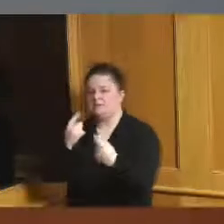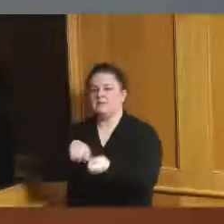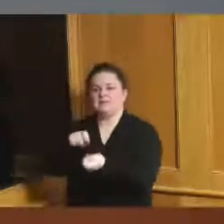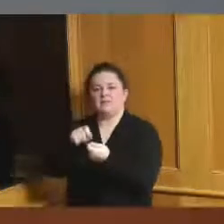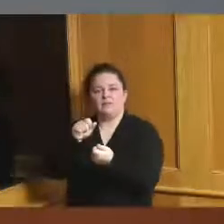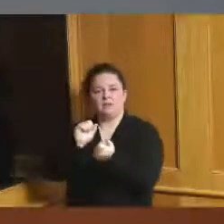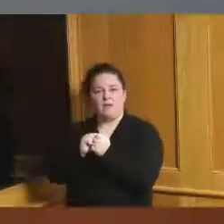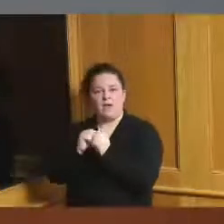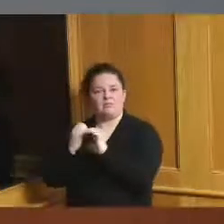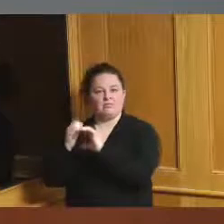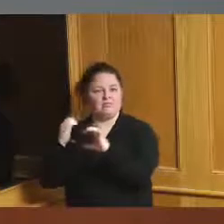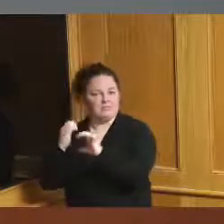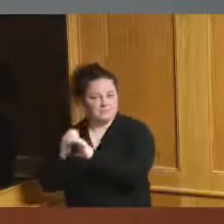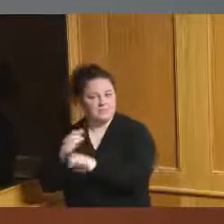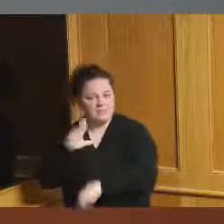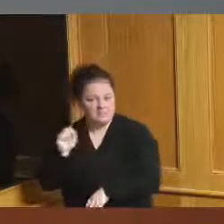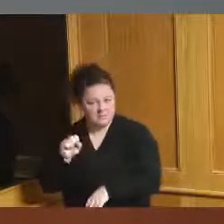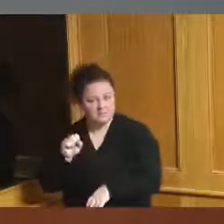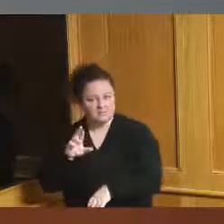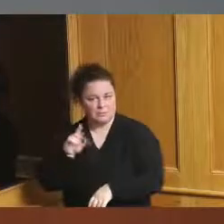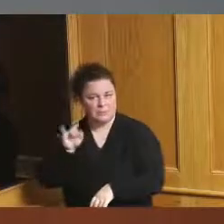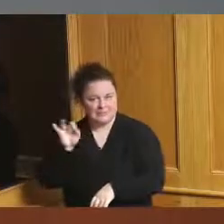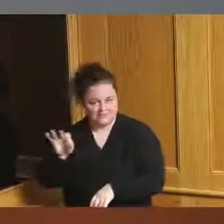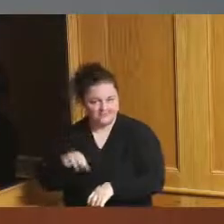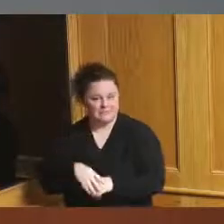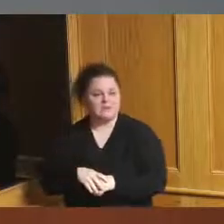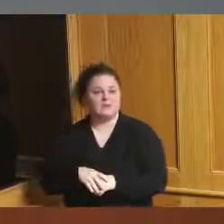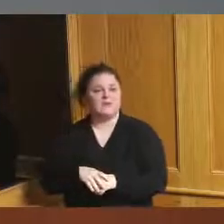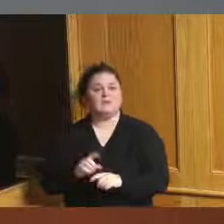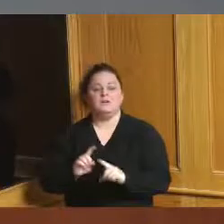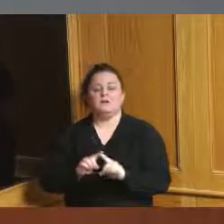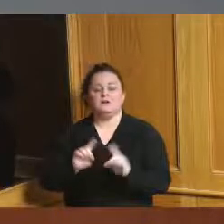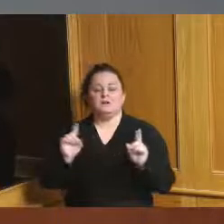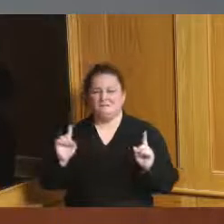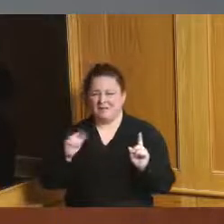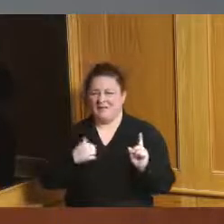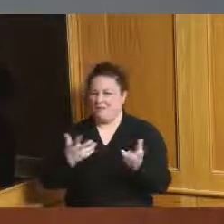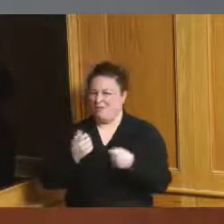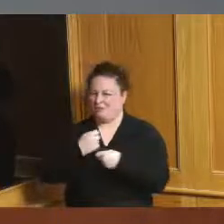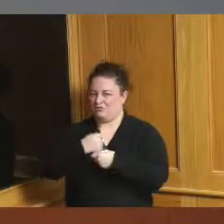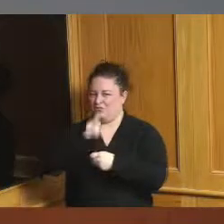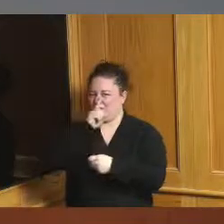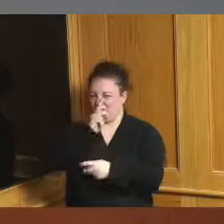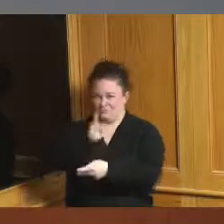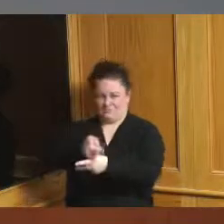but i do want to be careful about the doing things related to the